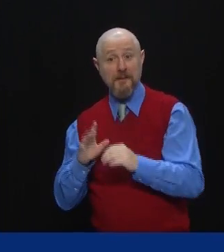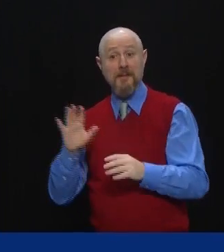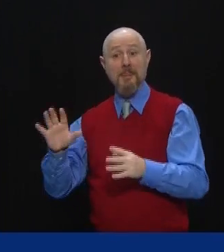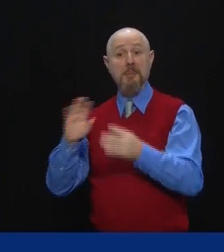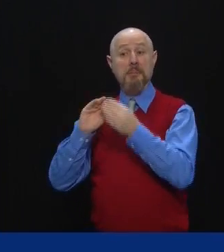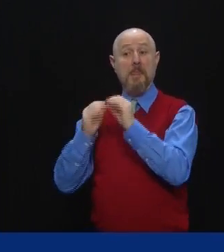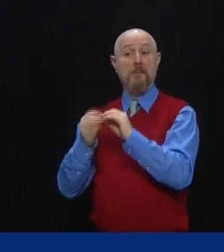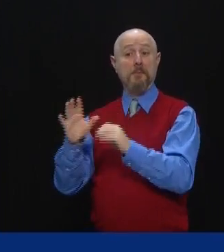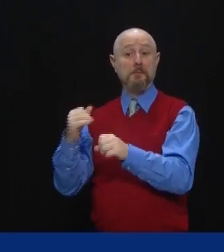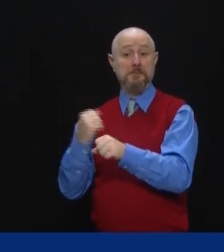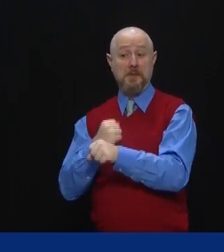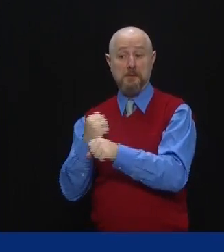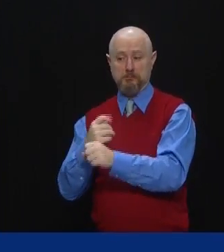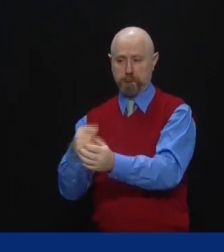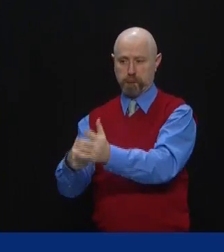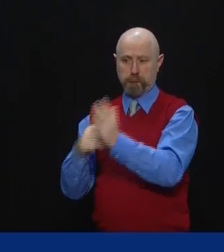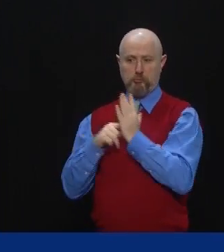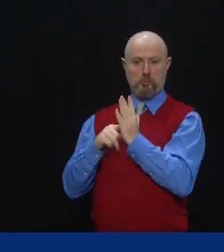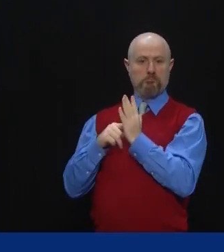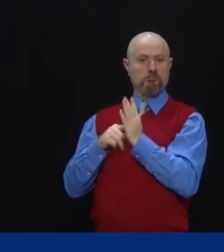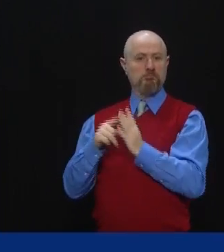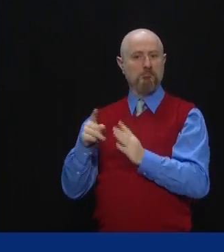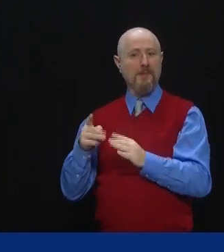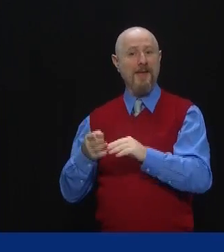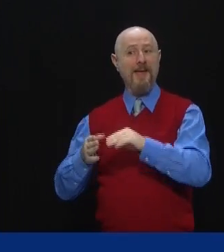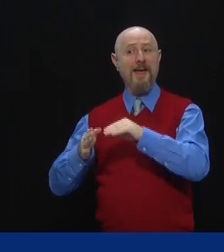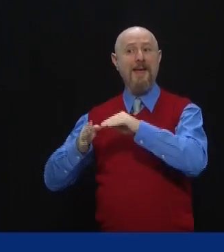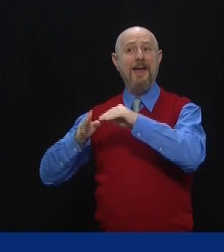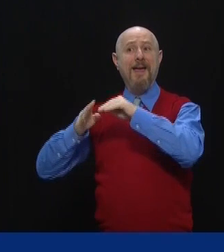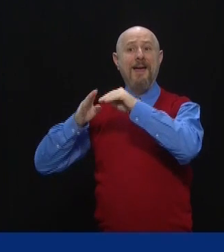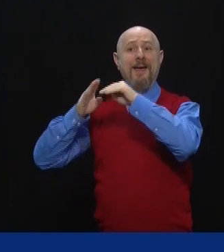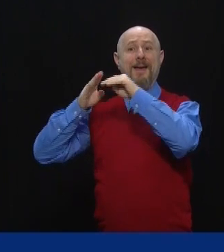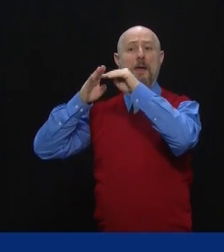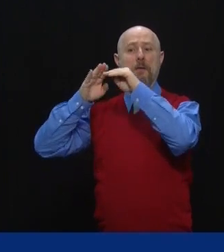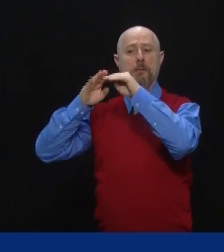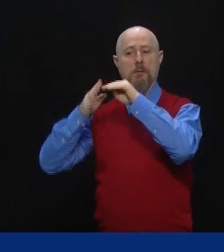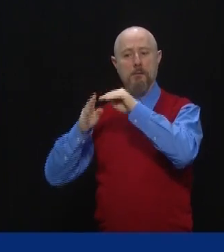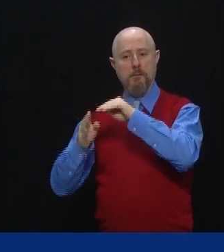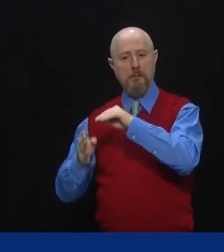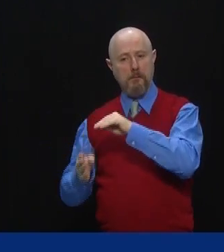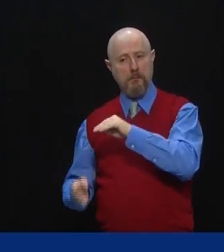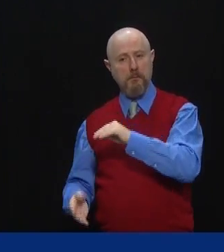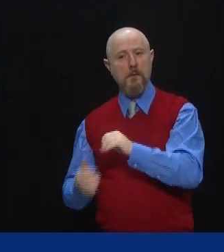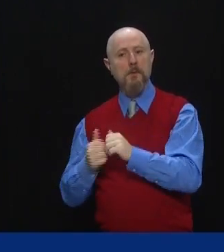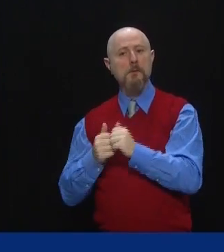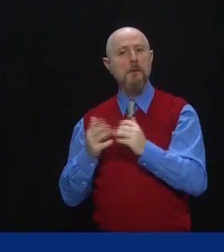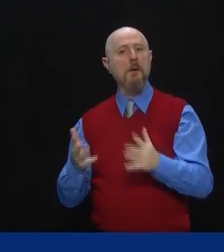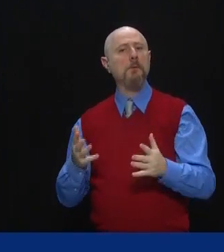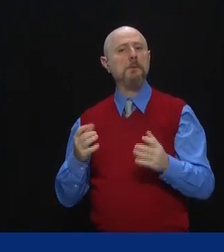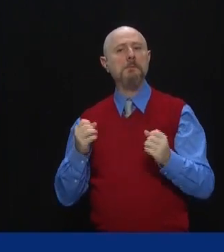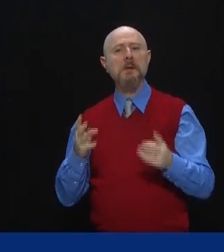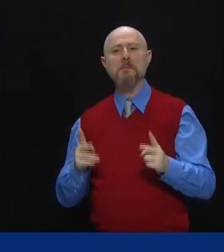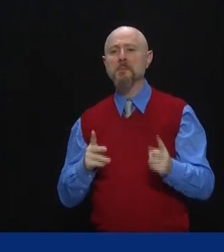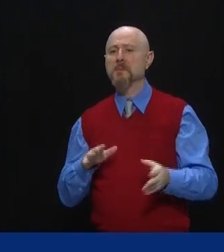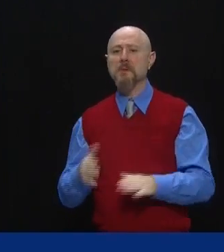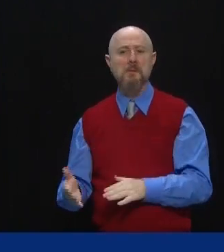STOP GOING UPWARD. THE DATA FROM THE SOUTH AFRICAN HEALTH DEPARTMENT SHOWED THEY PASSED THEIR PEAK AND GOT A